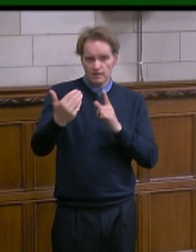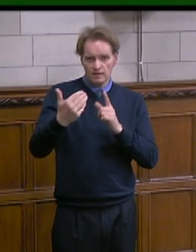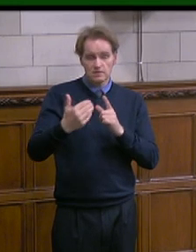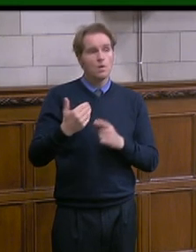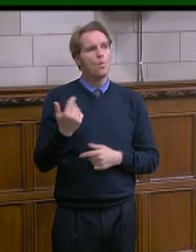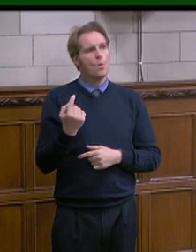for Work and Pensions.